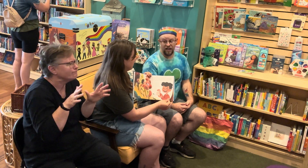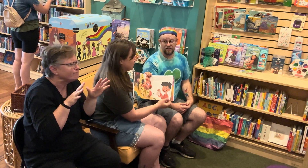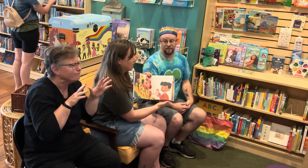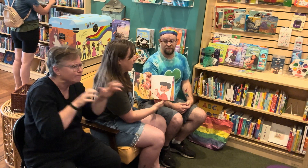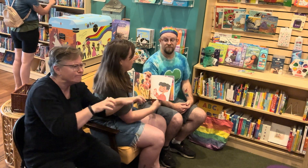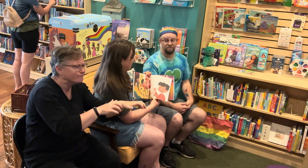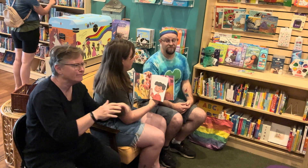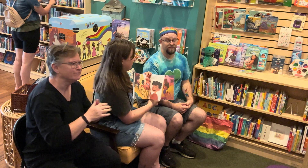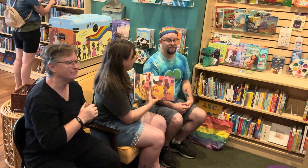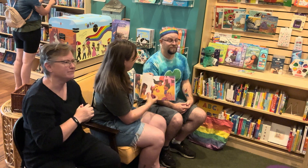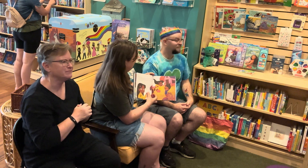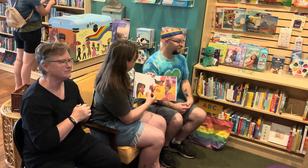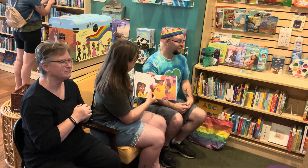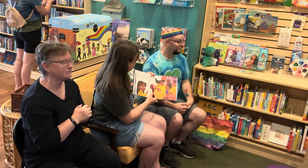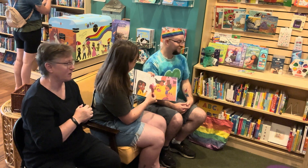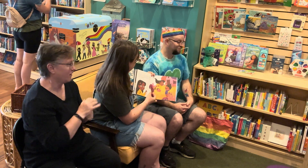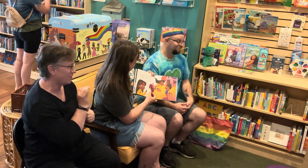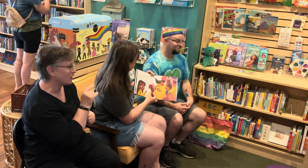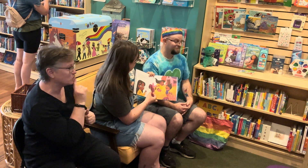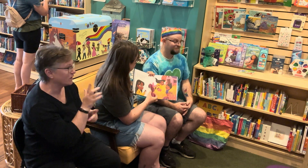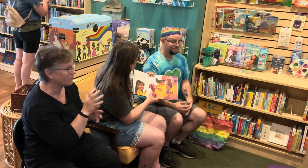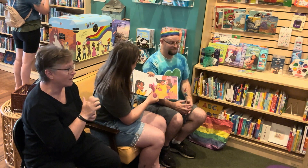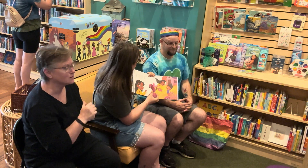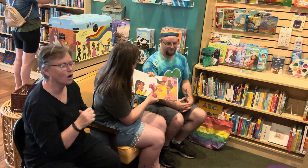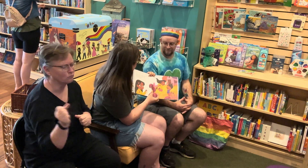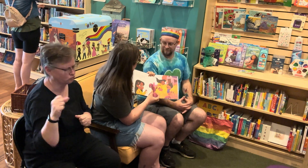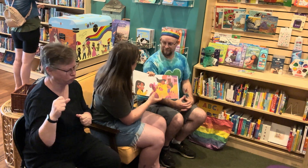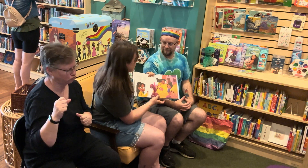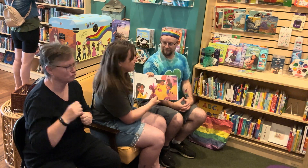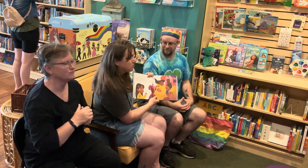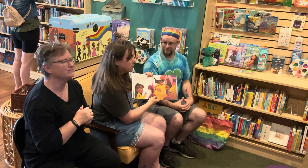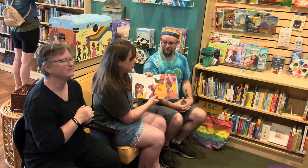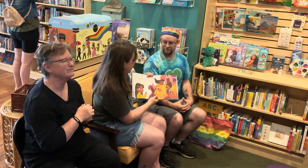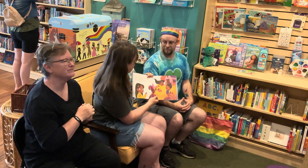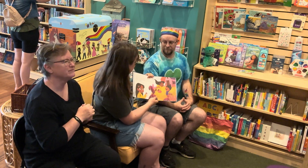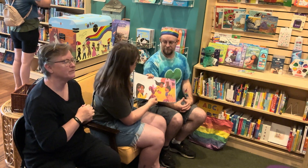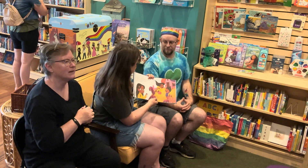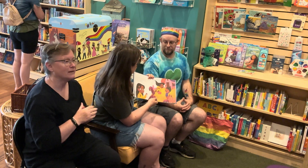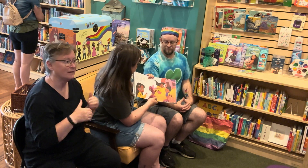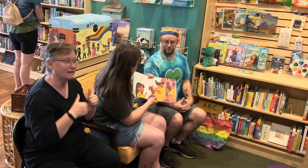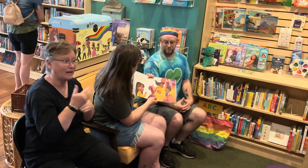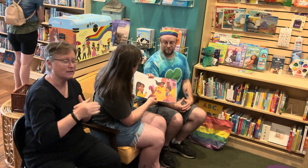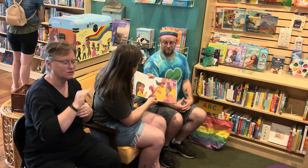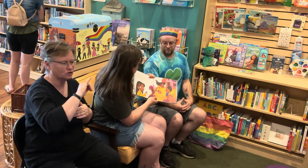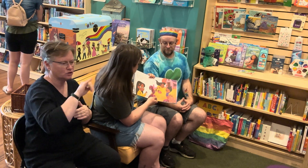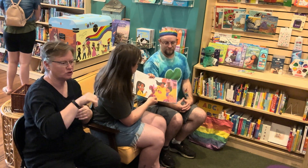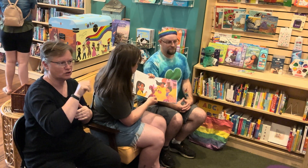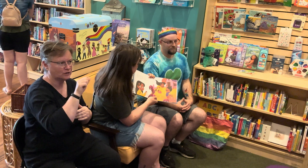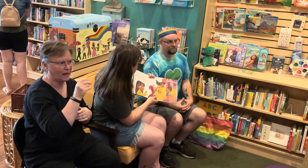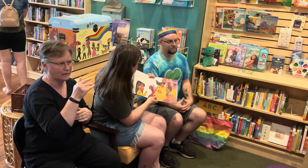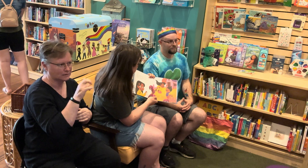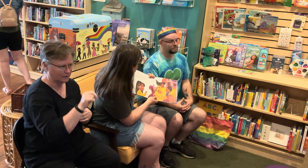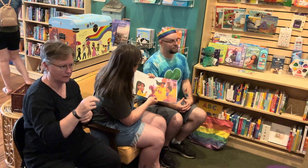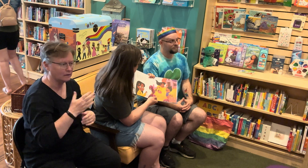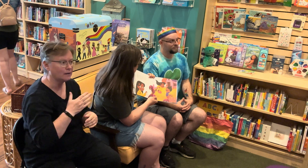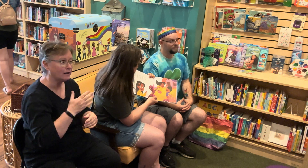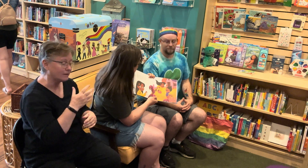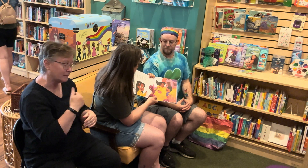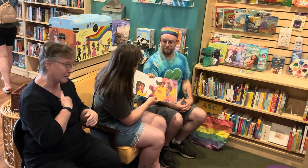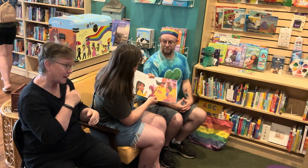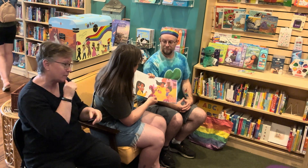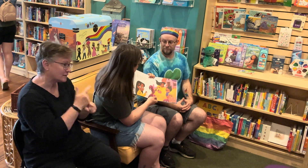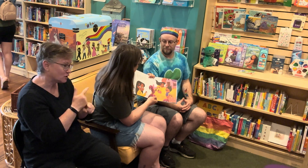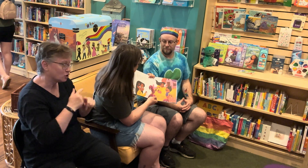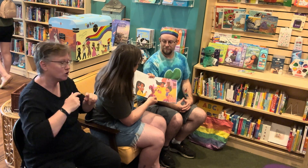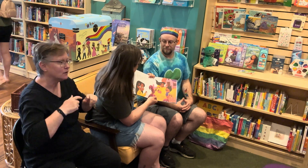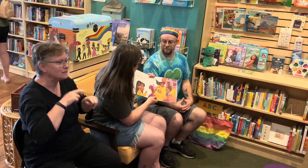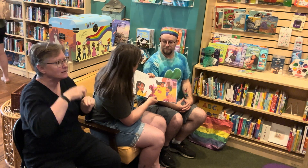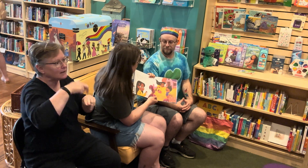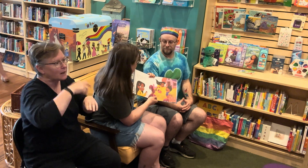fast. ELLE: Next was Jasmine. "This is my sister and me skipping in our front yard. We like